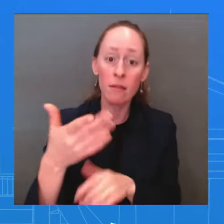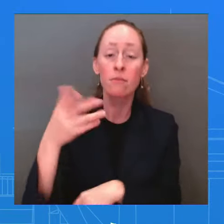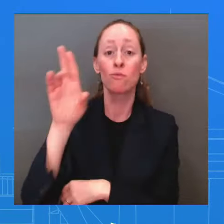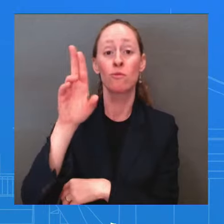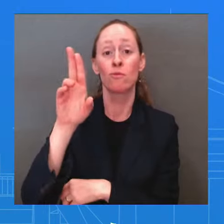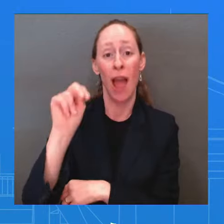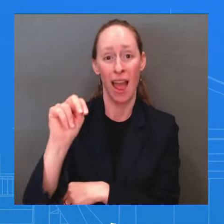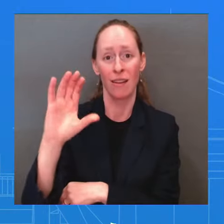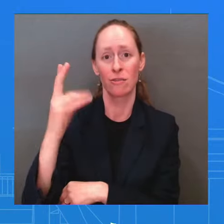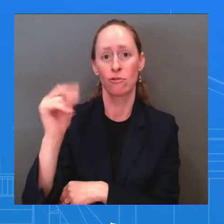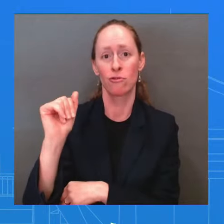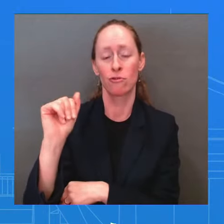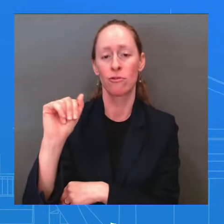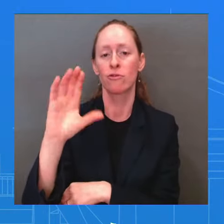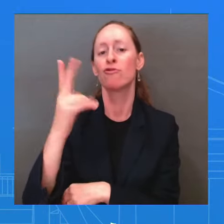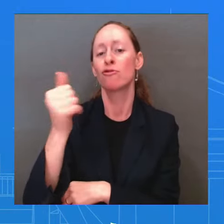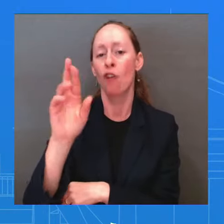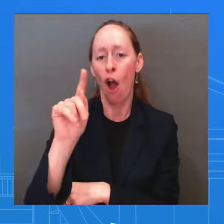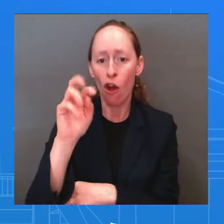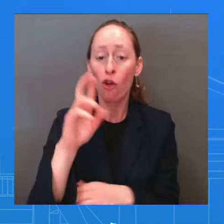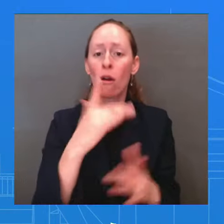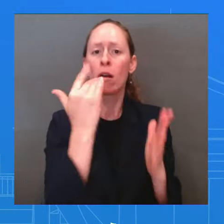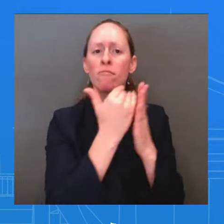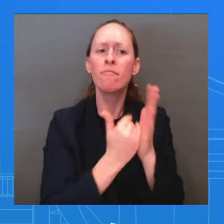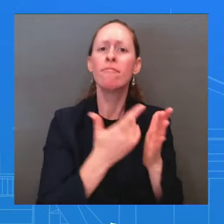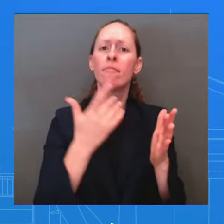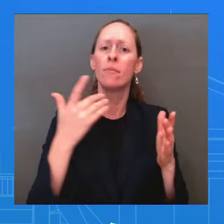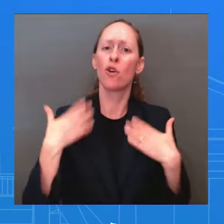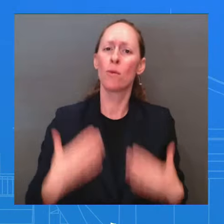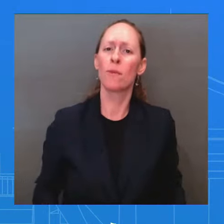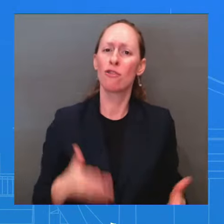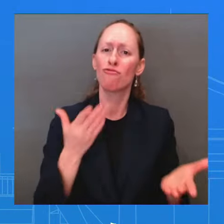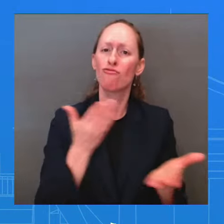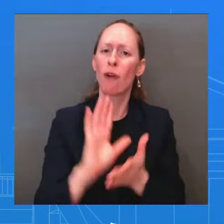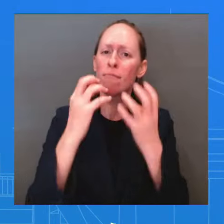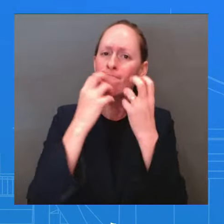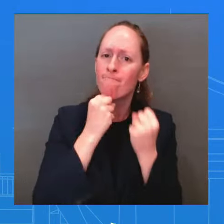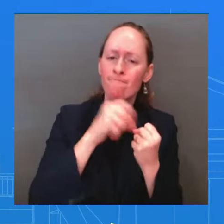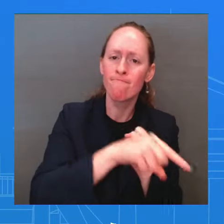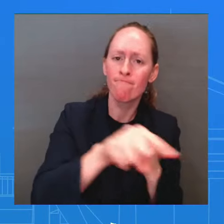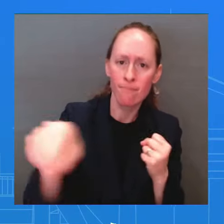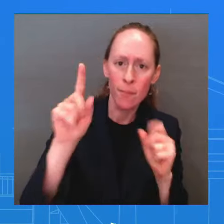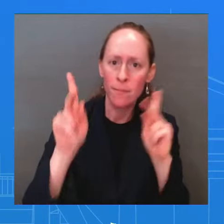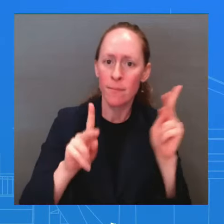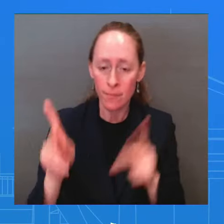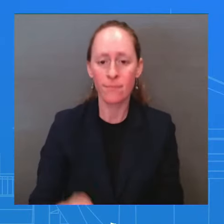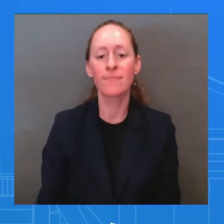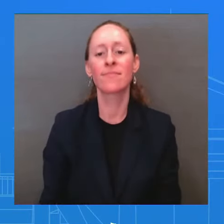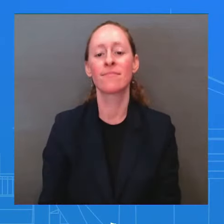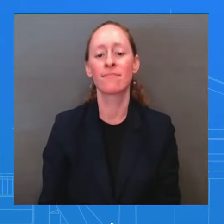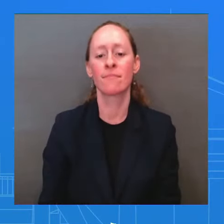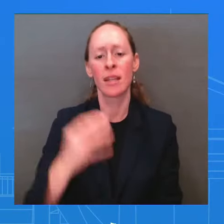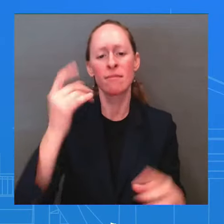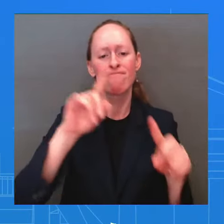And he will underscore the need for the U.N. and all multilateral institutions to be more representative, democratic, and effective.